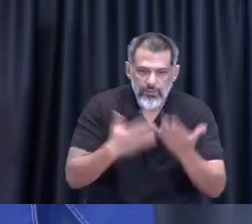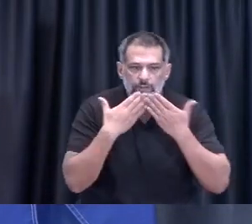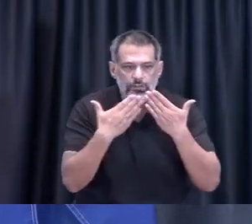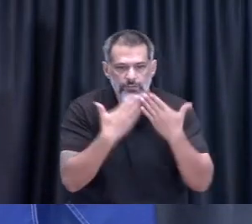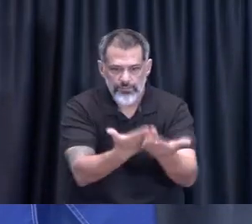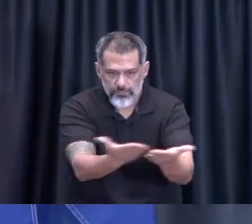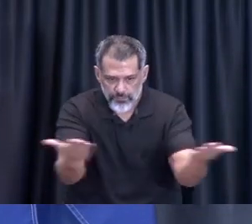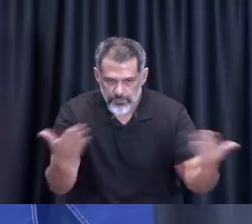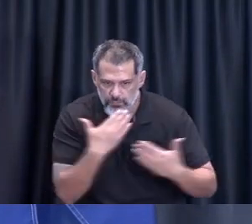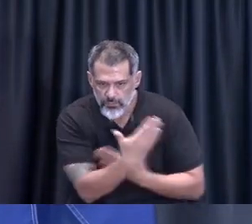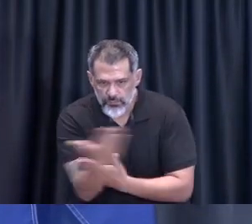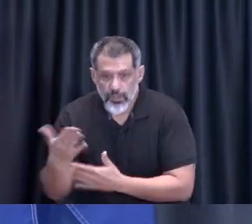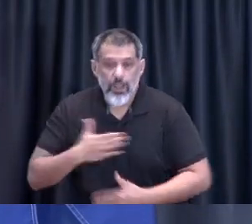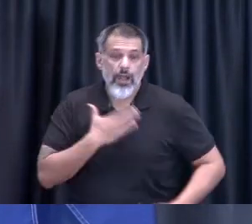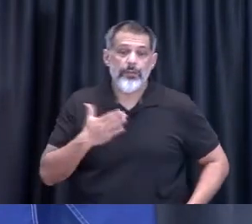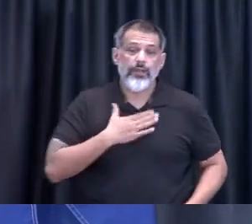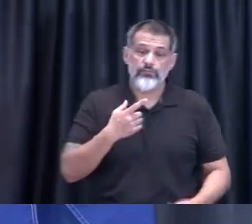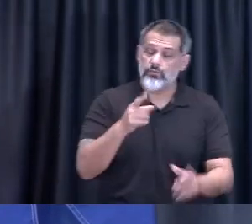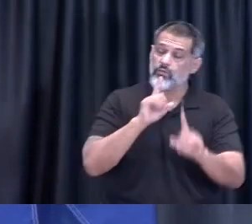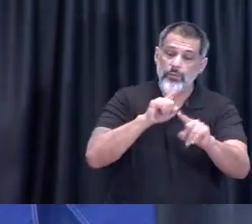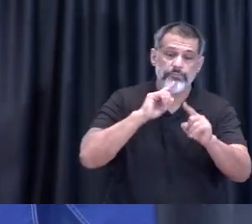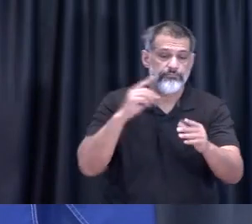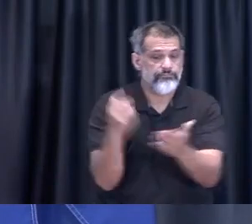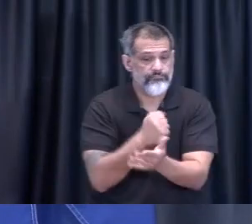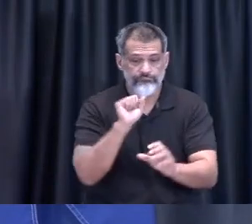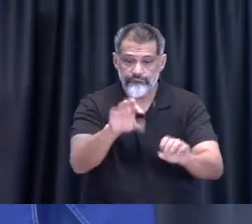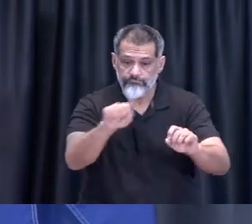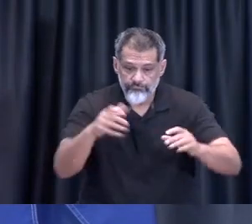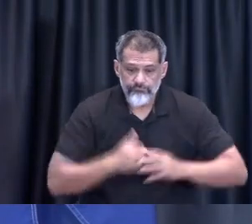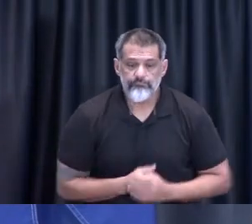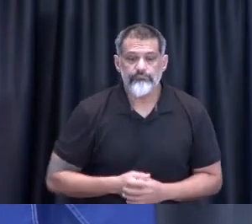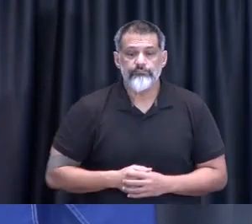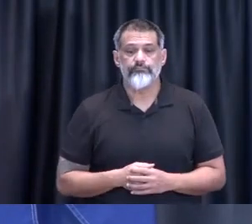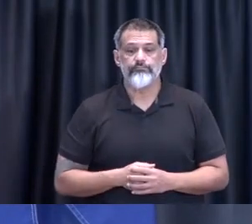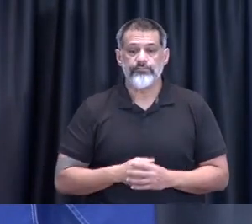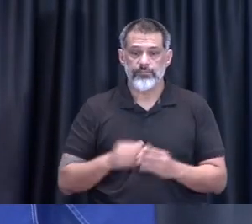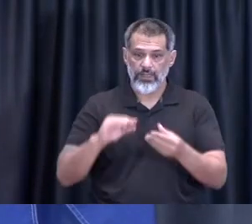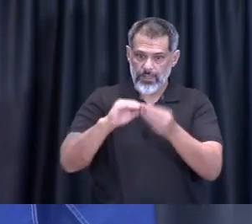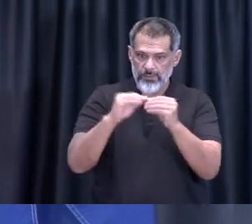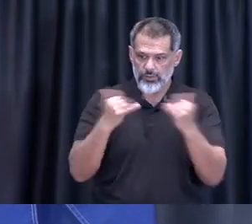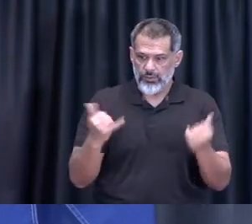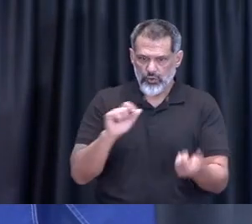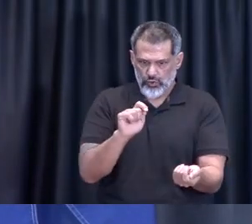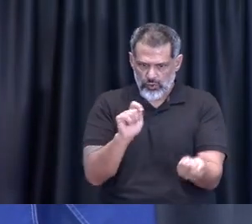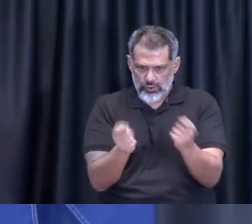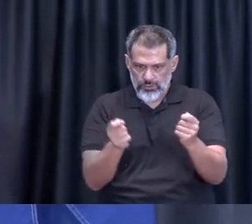I'm pleased to report that we are continuing to see a favorable trend, across our emergency services,